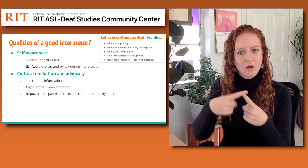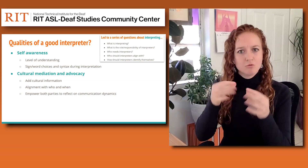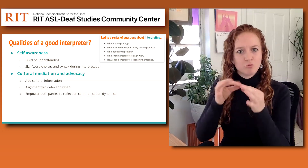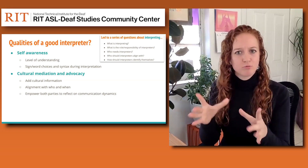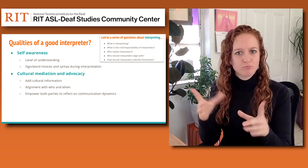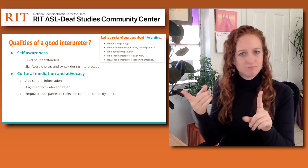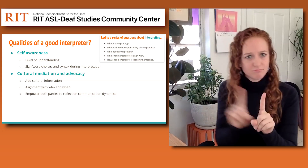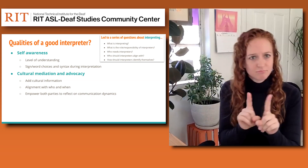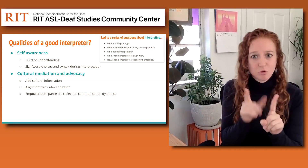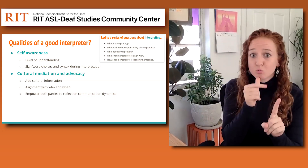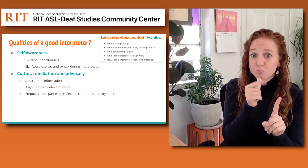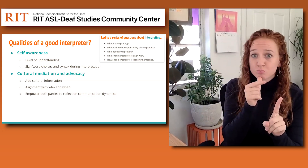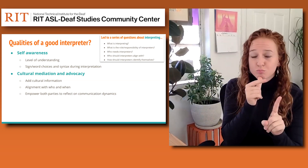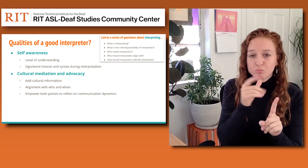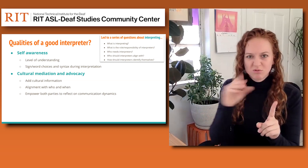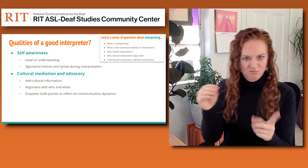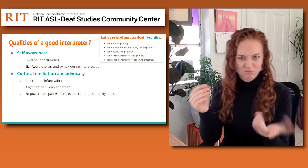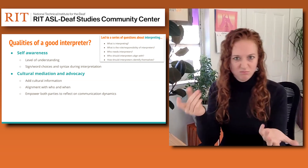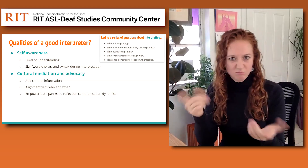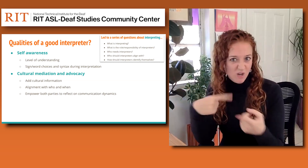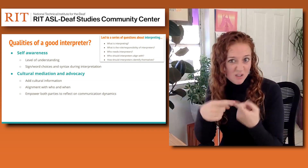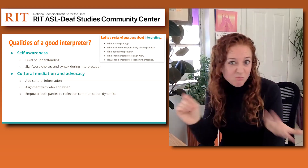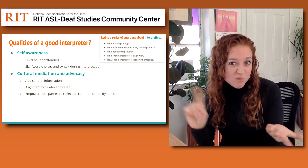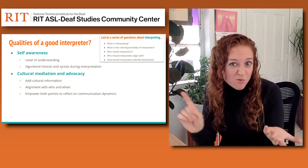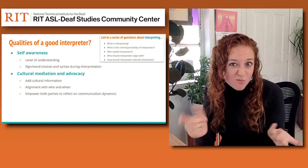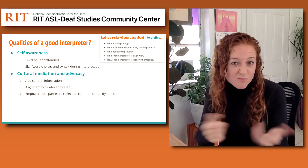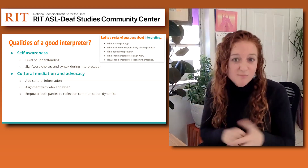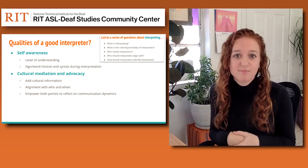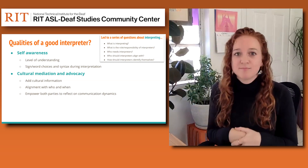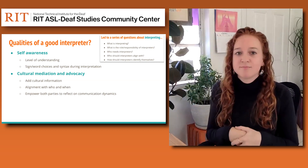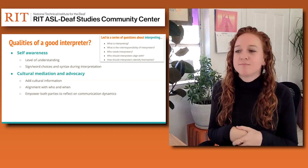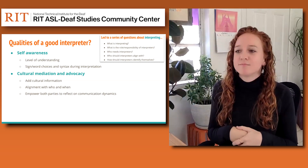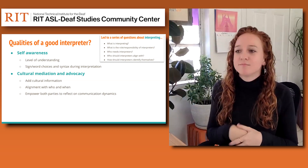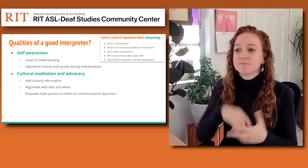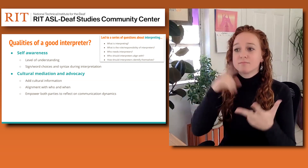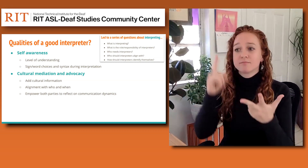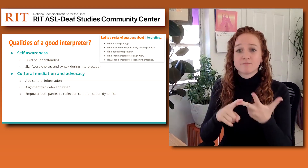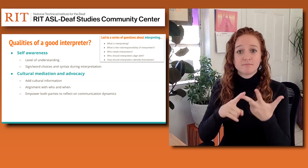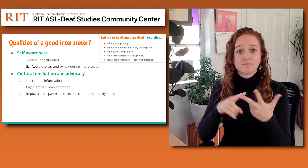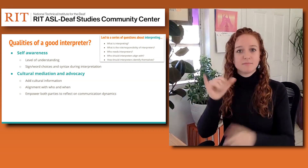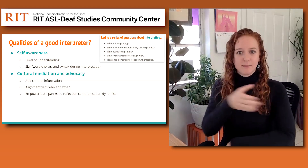We need to recognize, when interpreters work with you, who they are, where they're from.